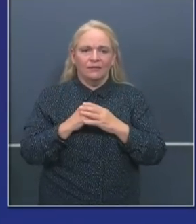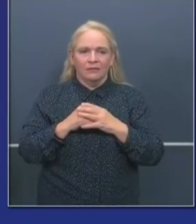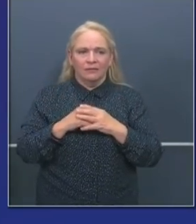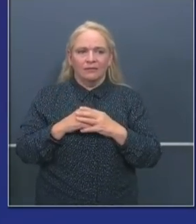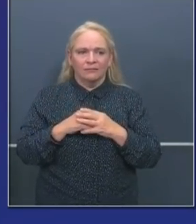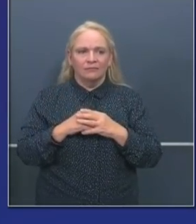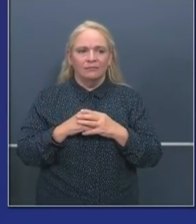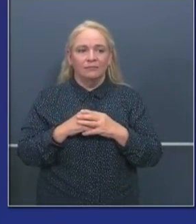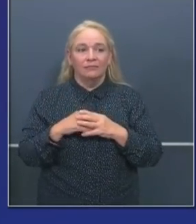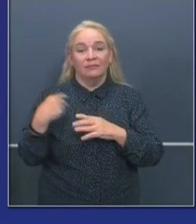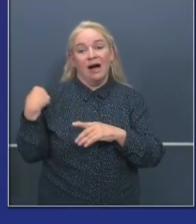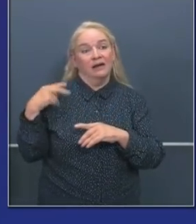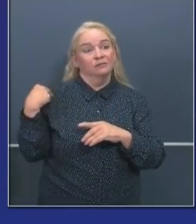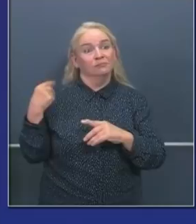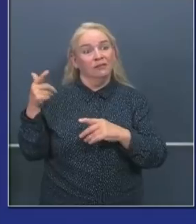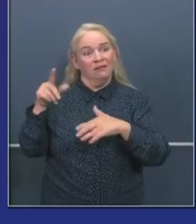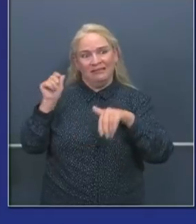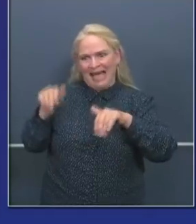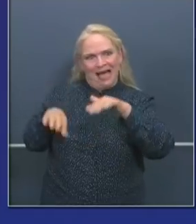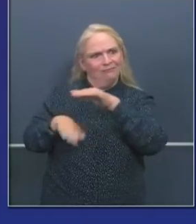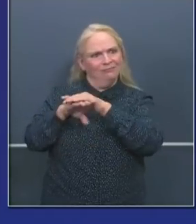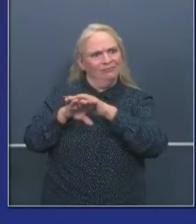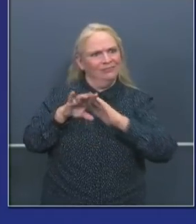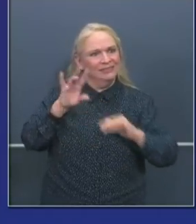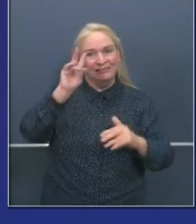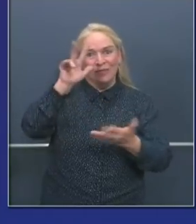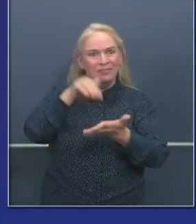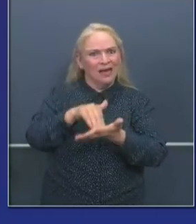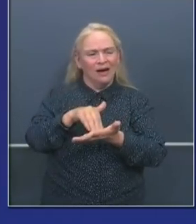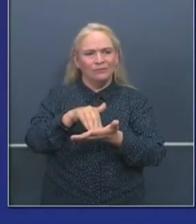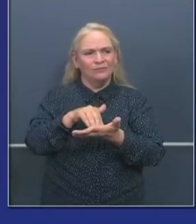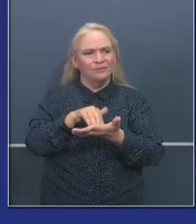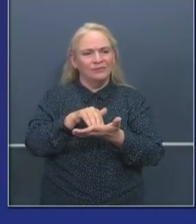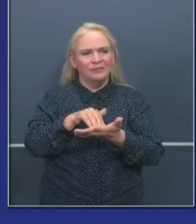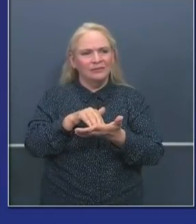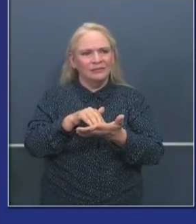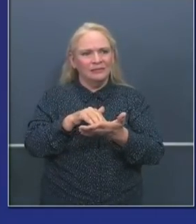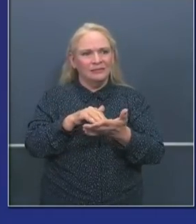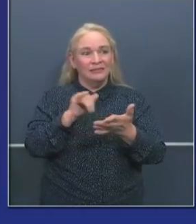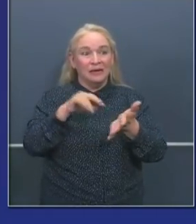TOTAL NUMBER OF HOSPITALIZATIONS AND THE